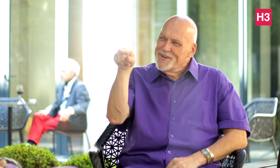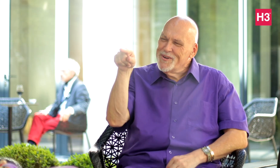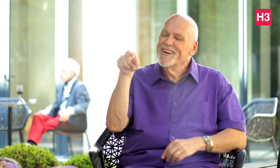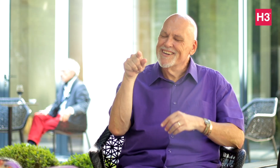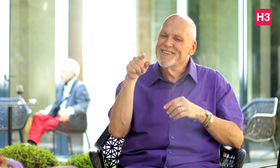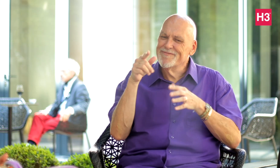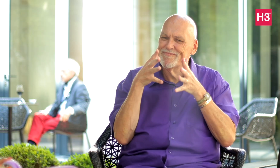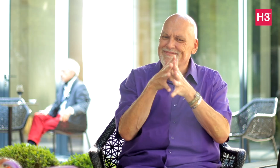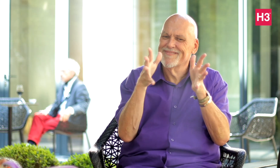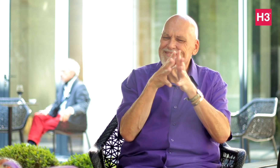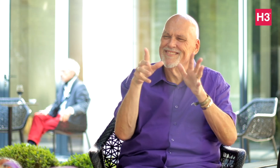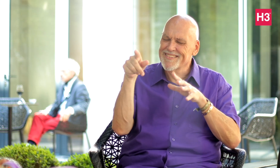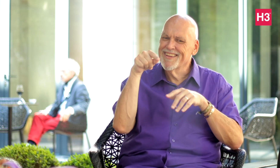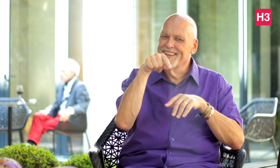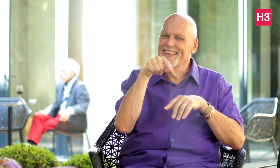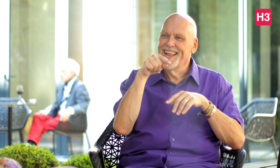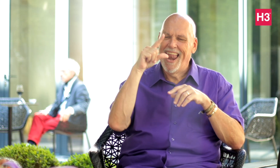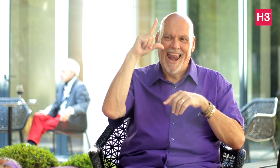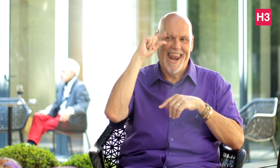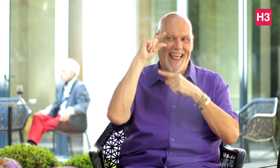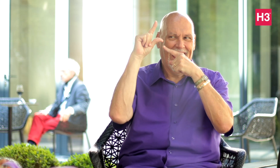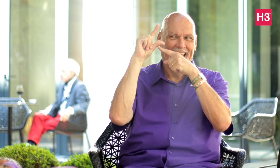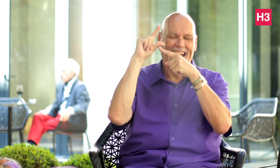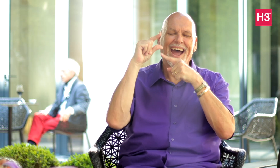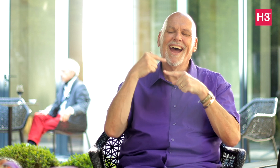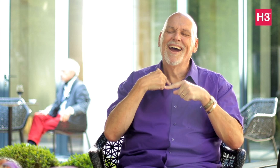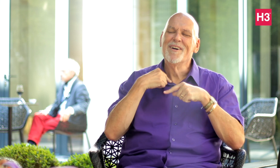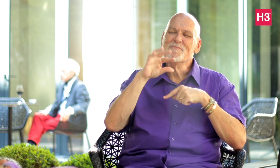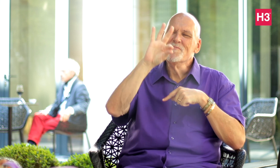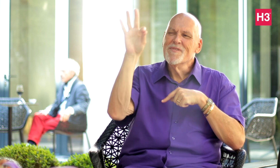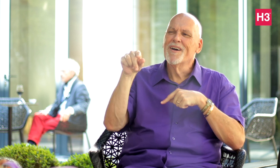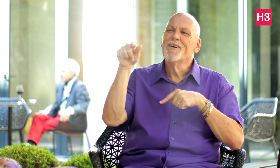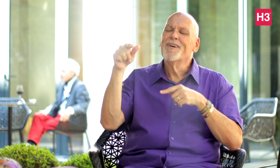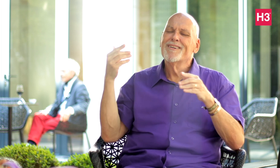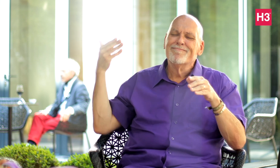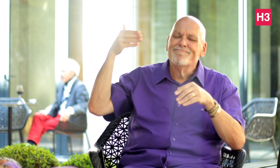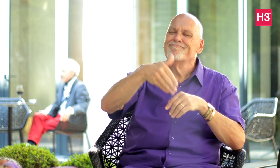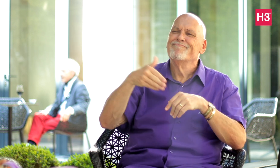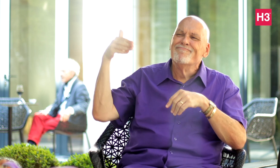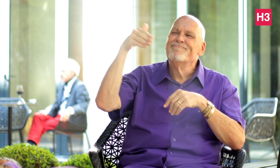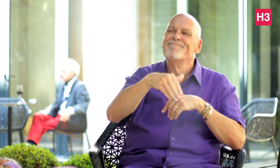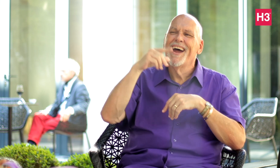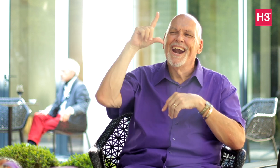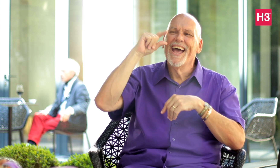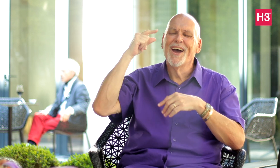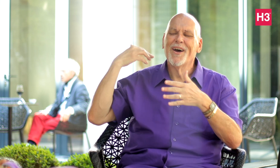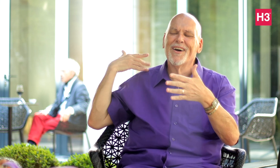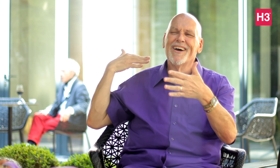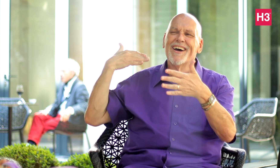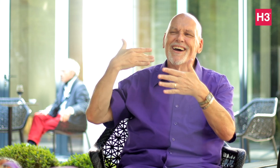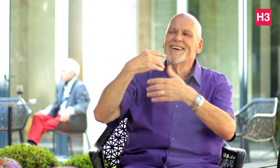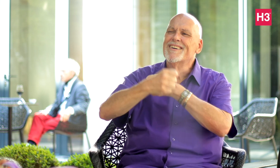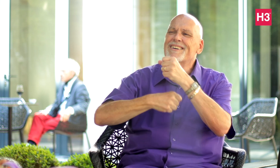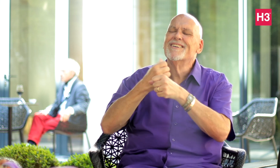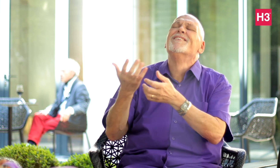I’d love to know — how often have you attended the Clin d'Oeil so far?